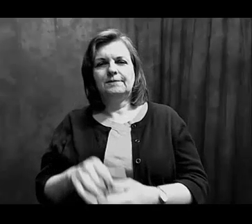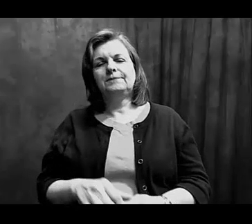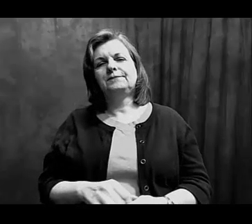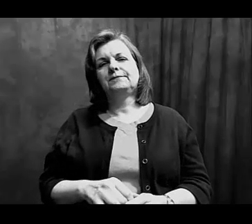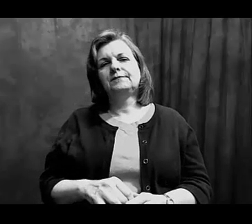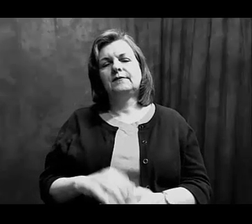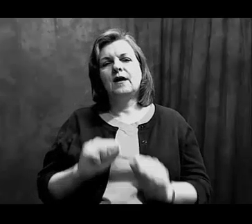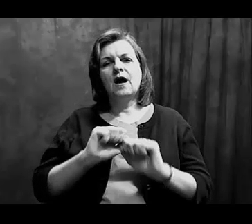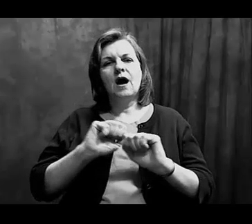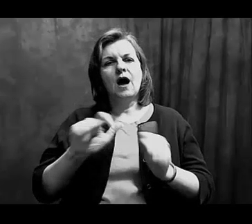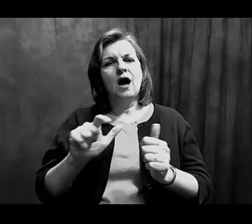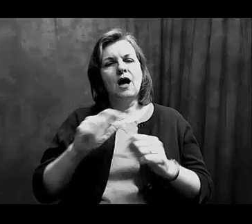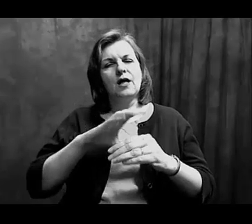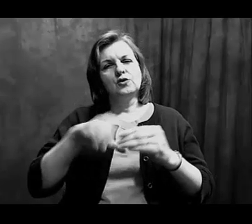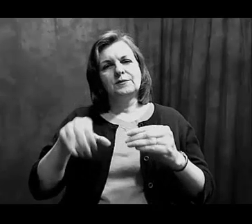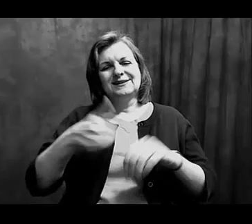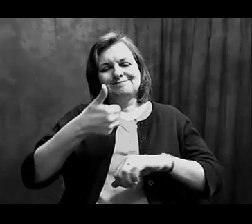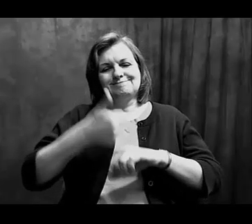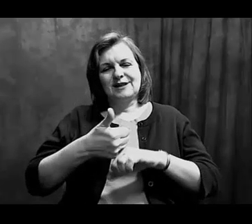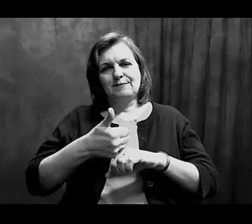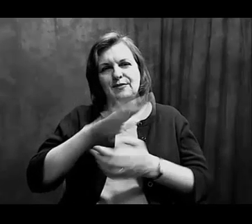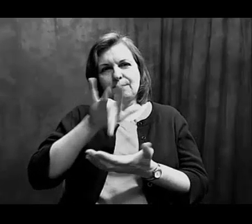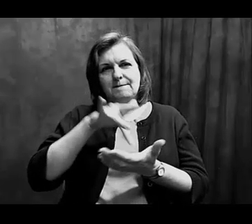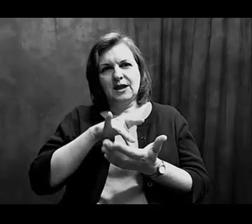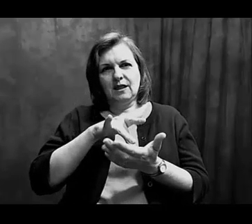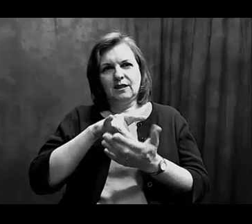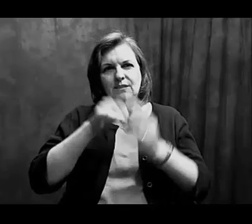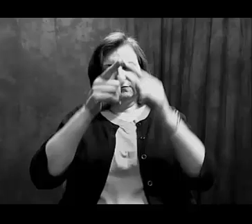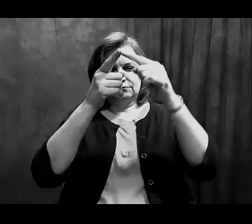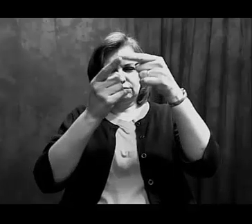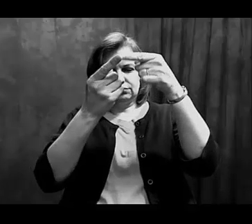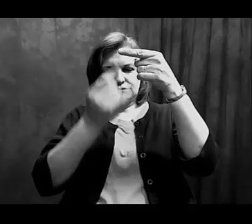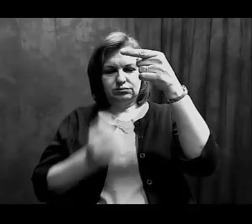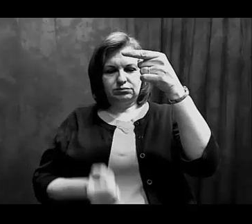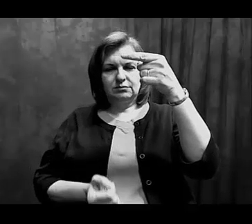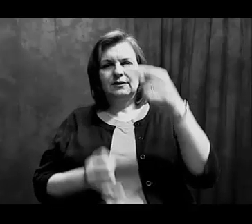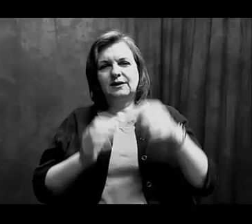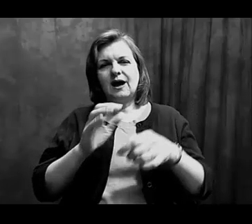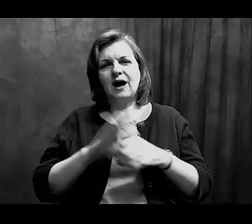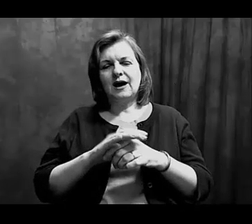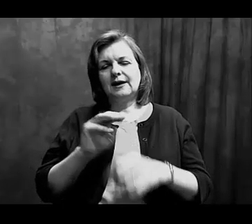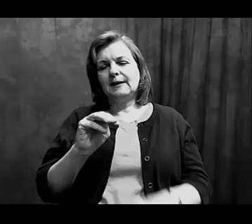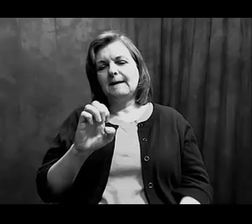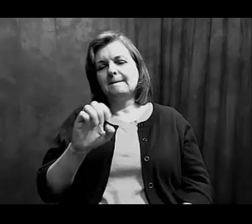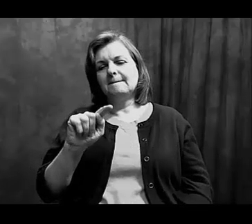all of the chromosomes are lined up in the middle along something known as the metaphase plate